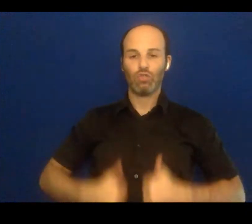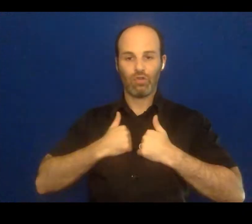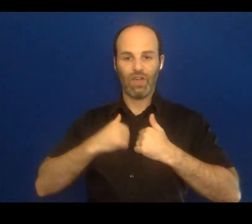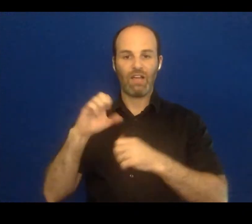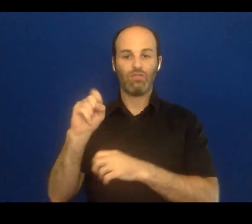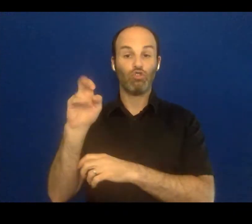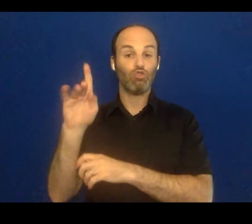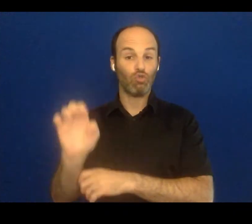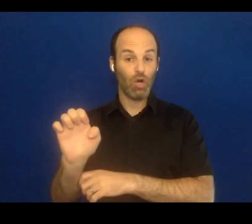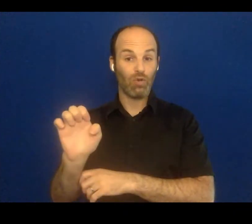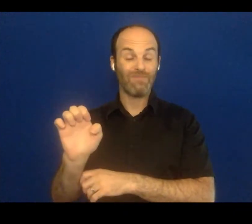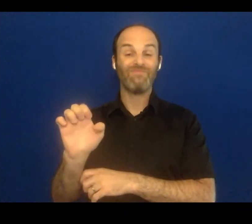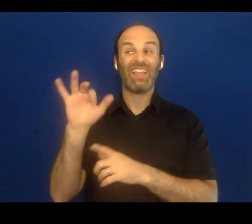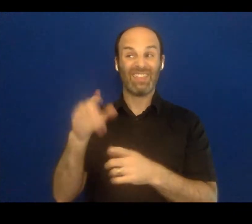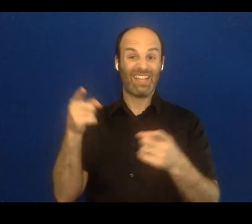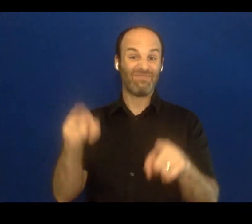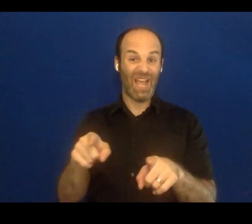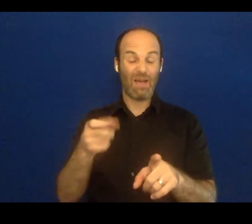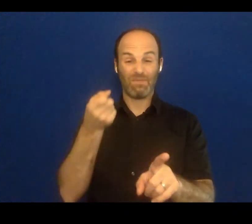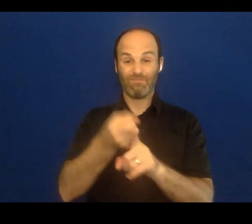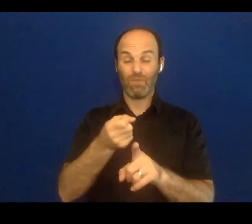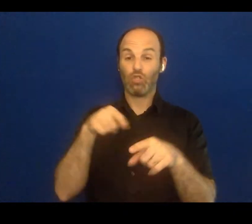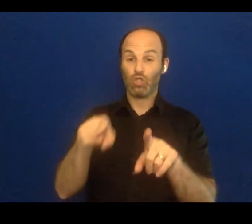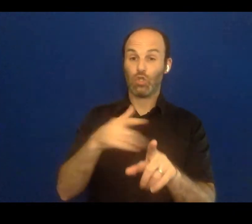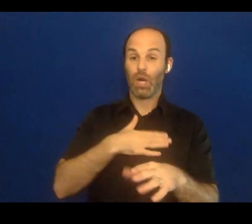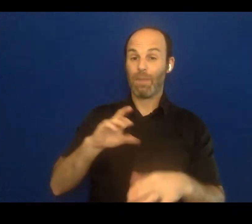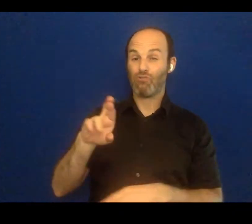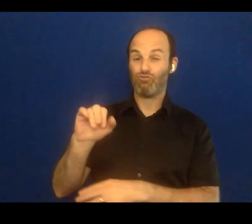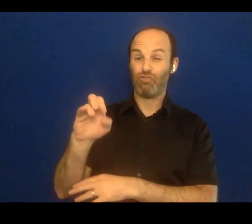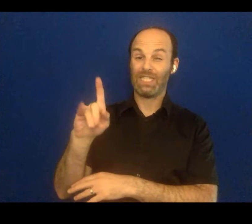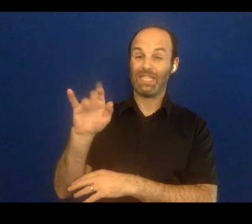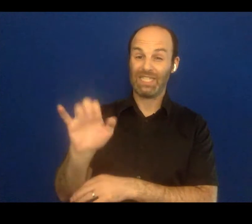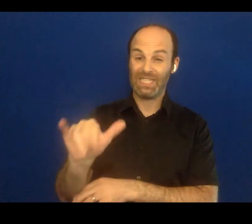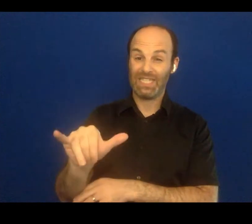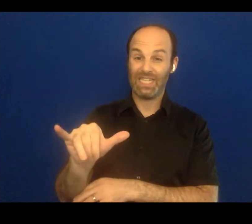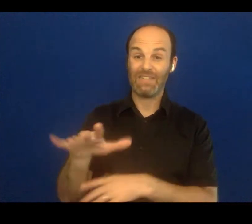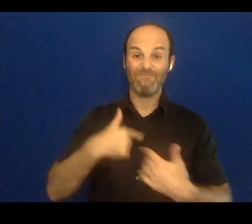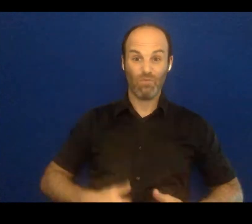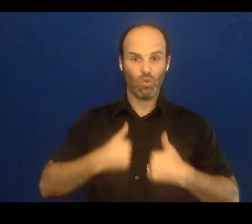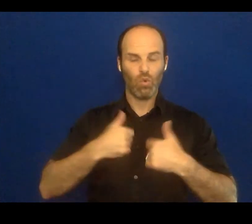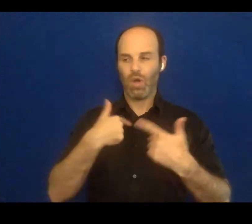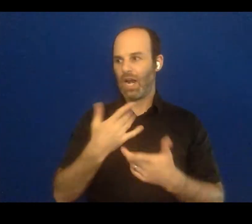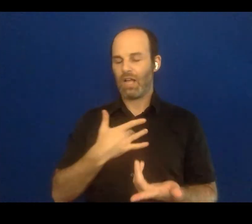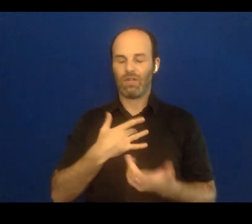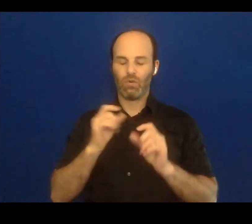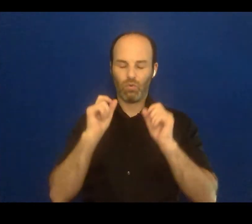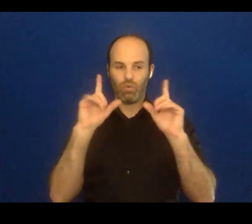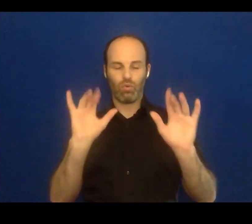I HAD MY ILLNESS WHILE IN RESIDENCY AND THAT WAS AN EYE